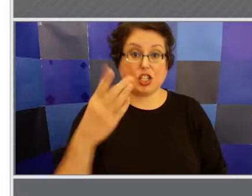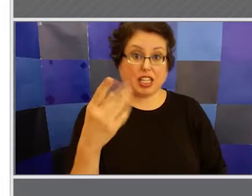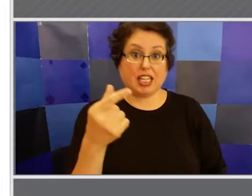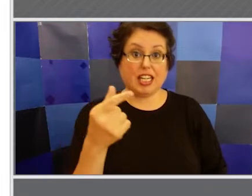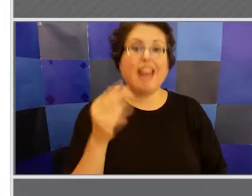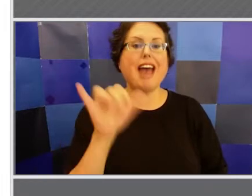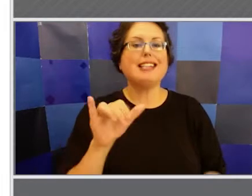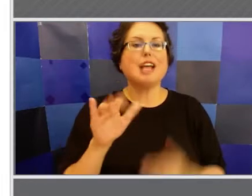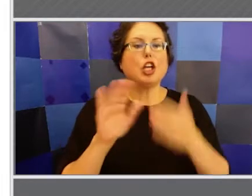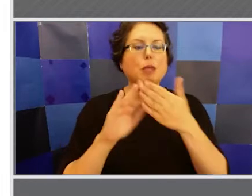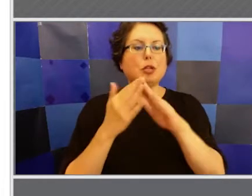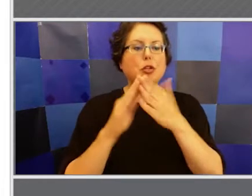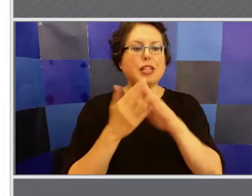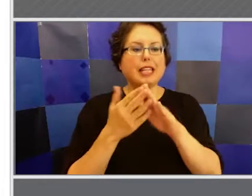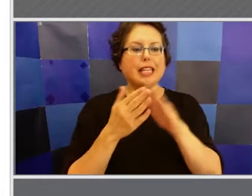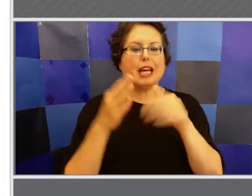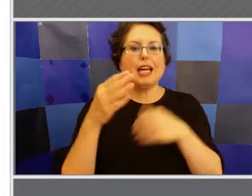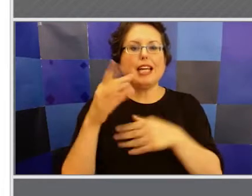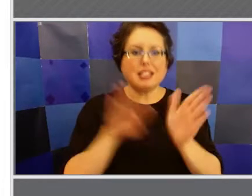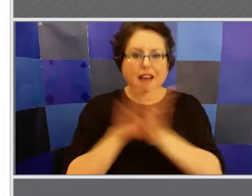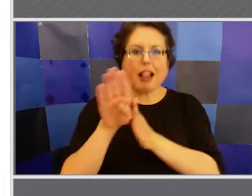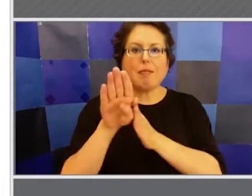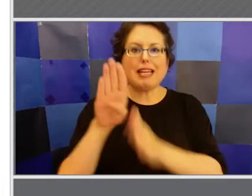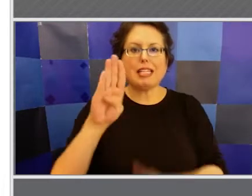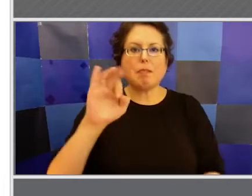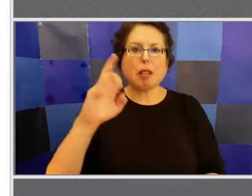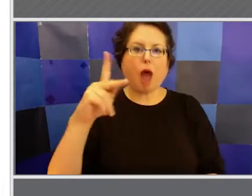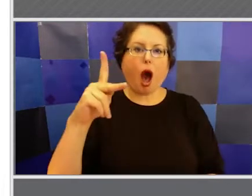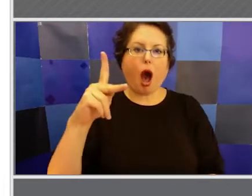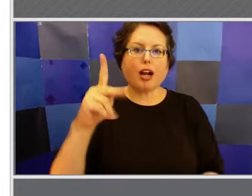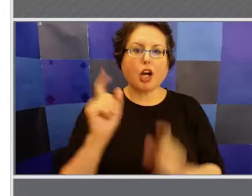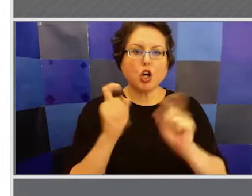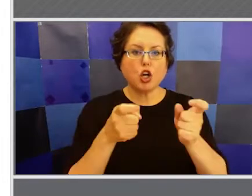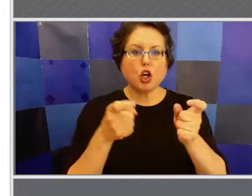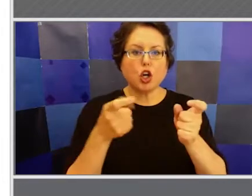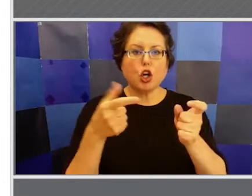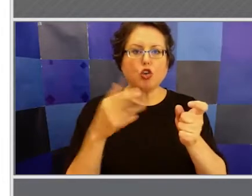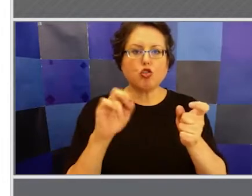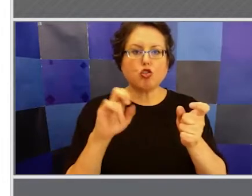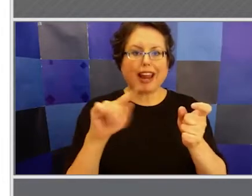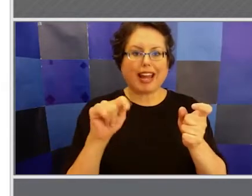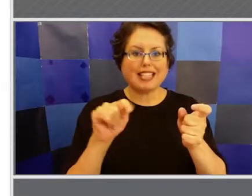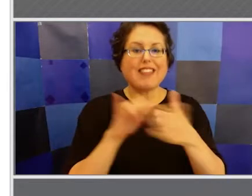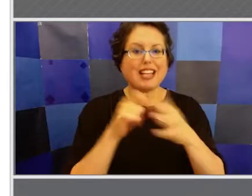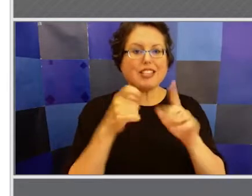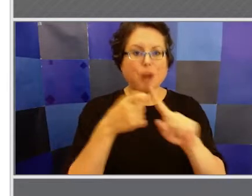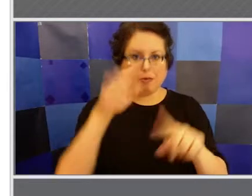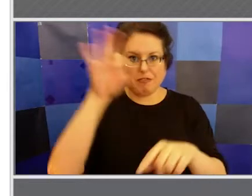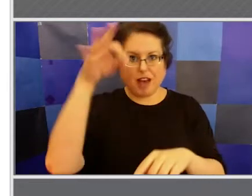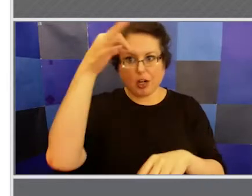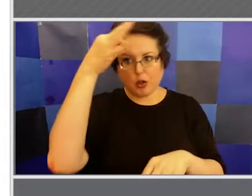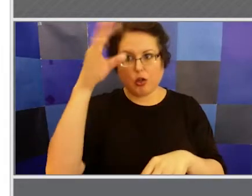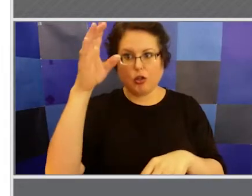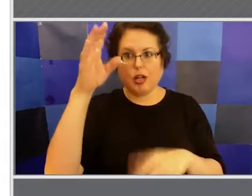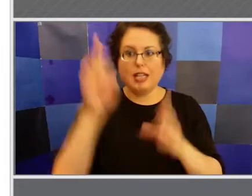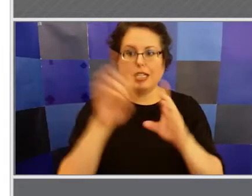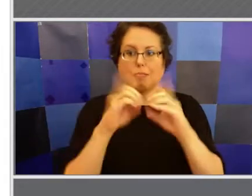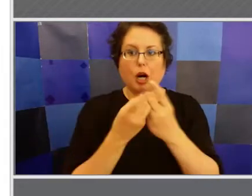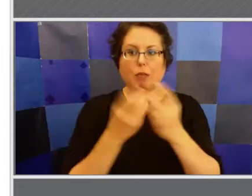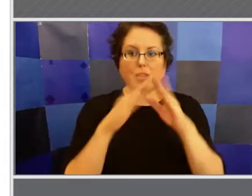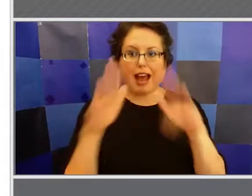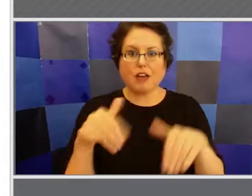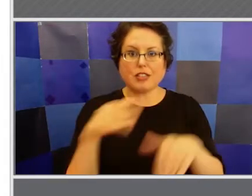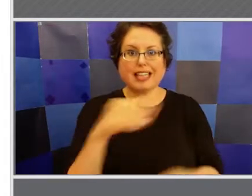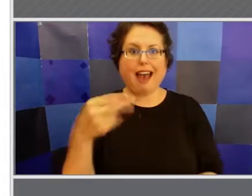This is a program that is funded by the federal Department of Housing and Urban Development,